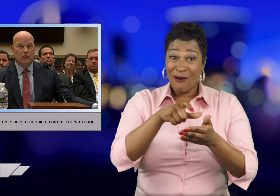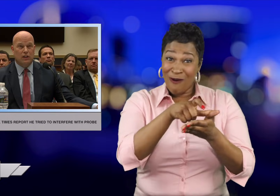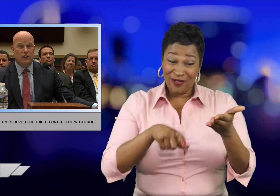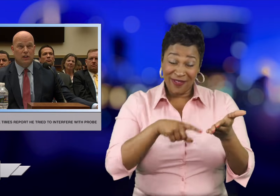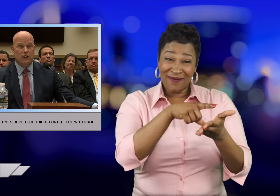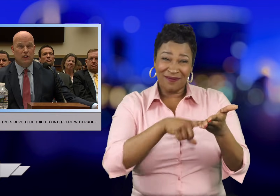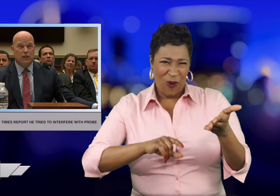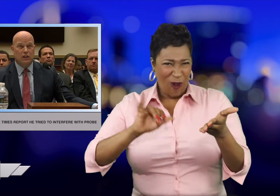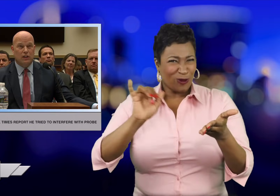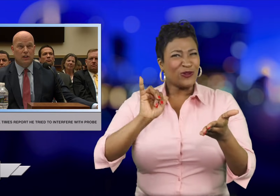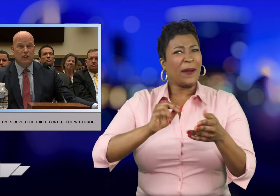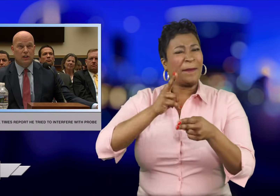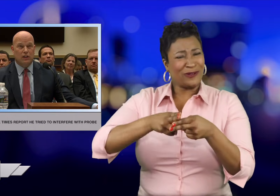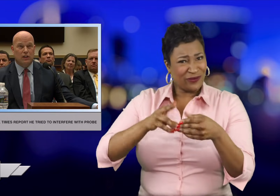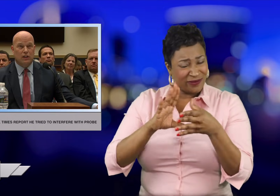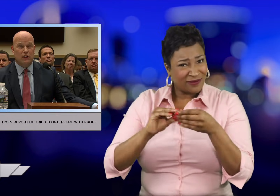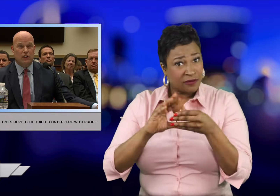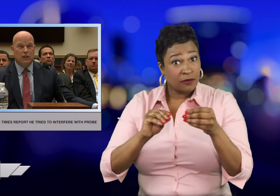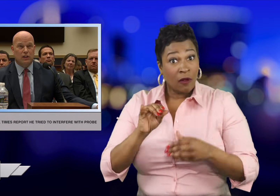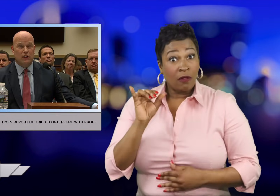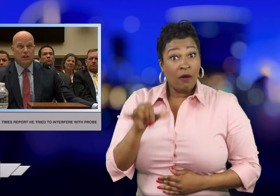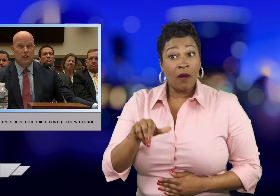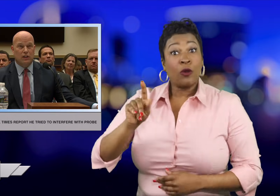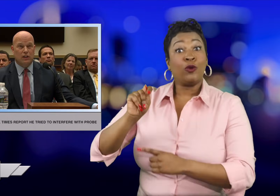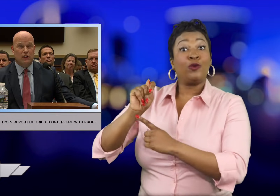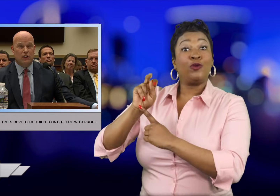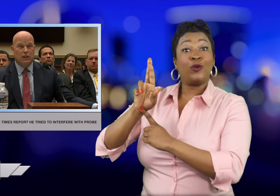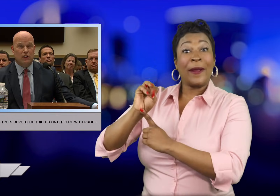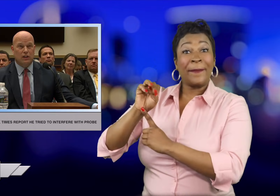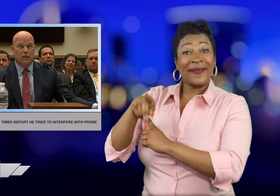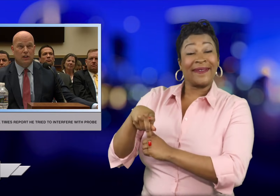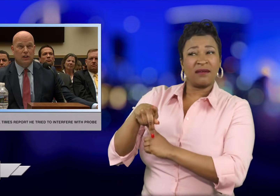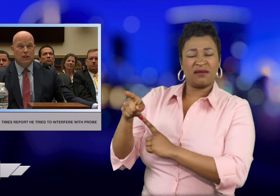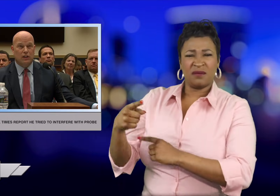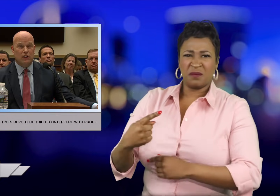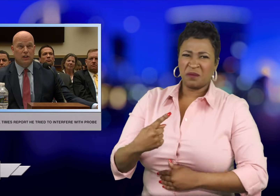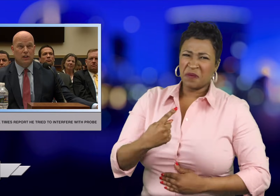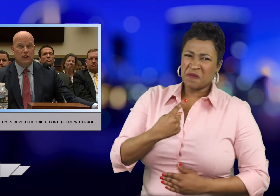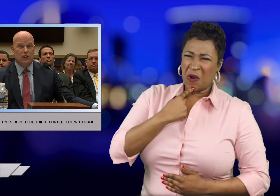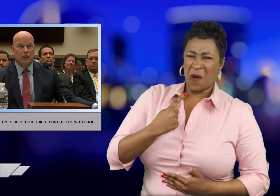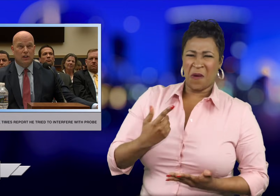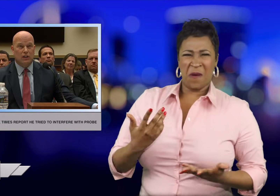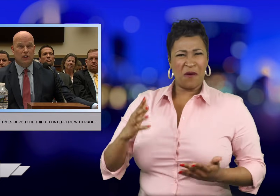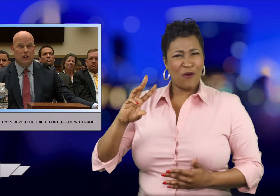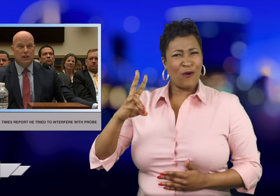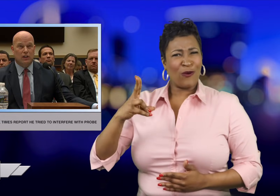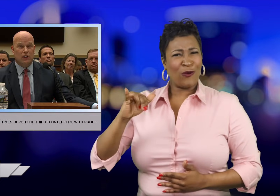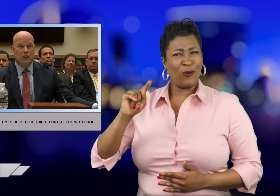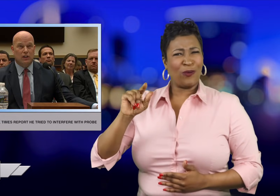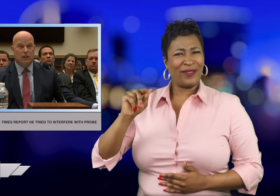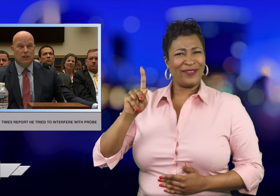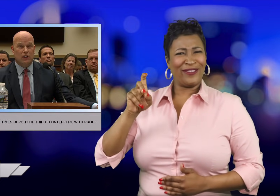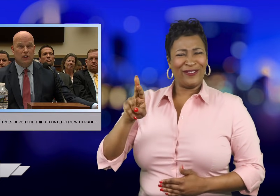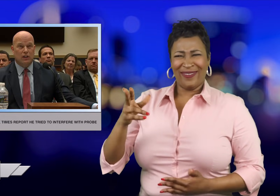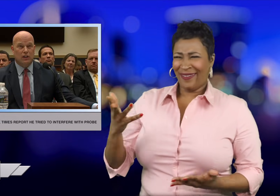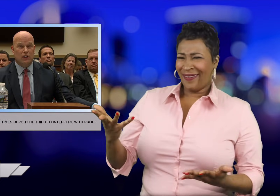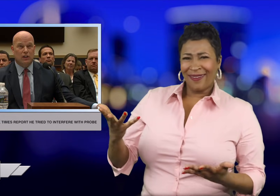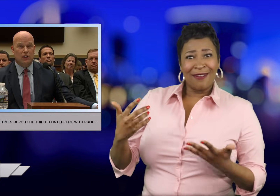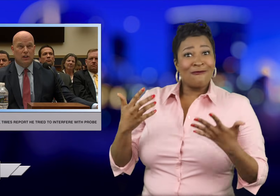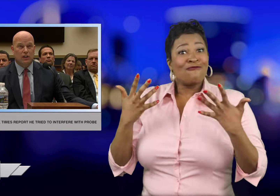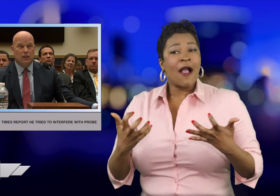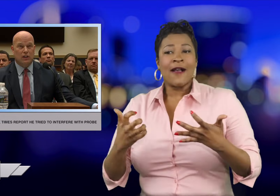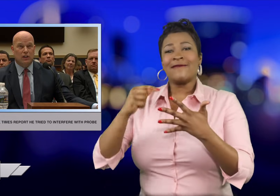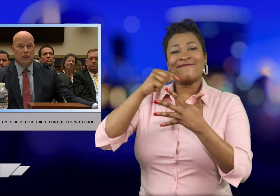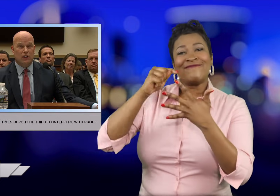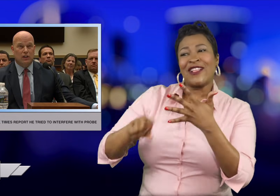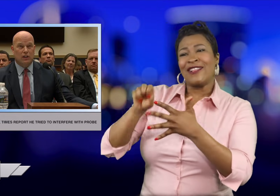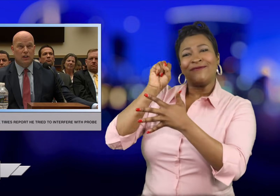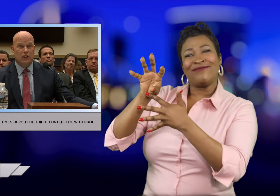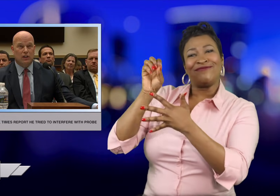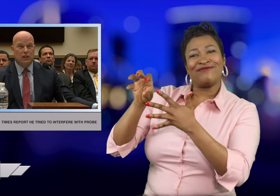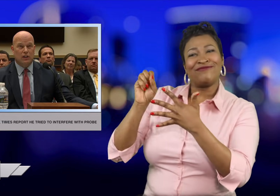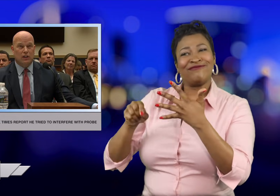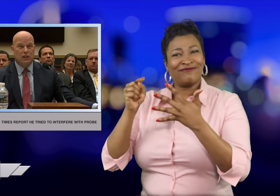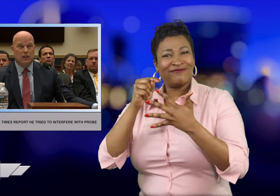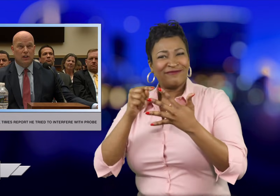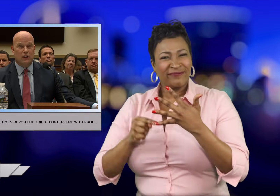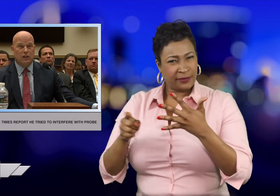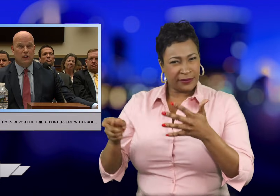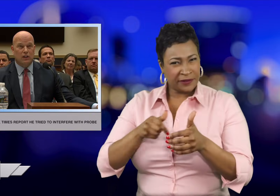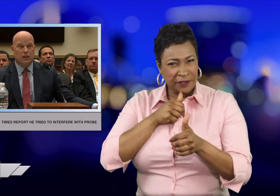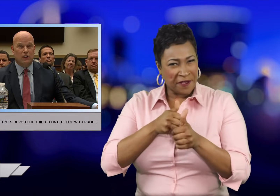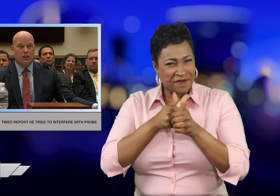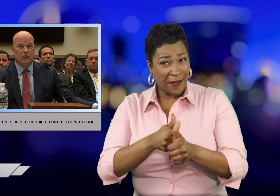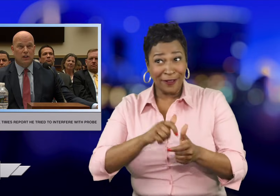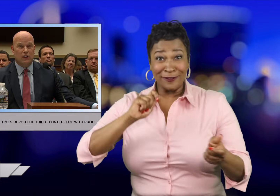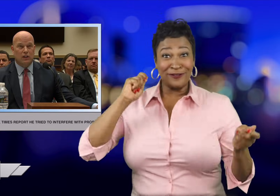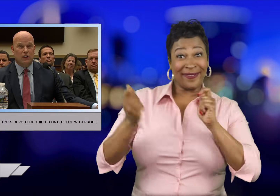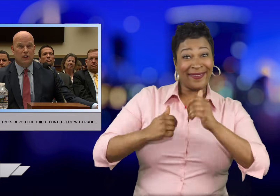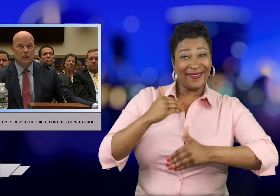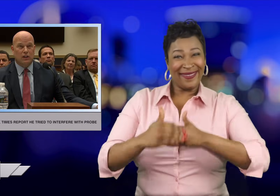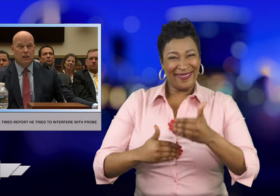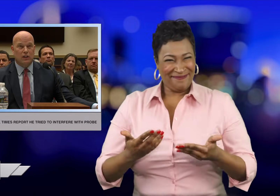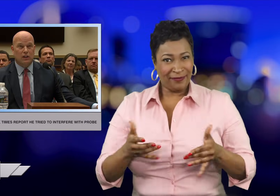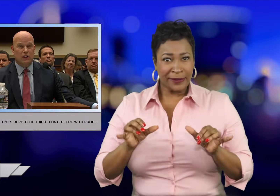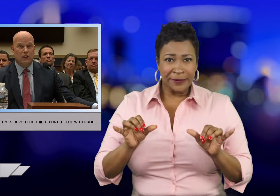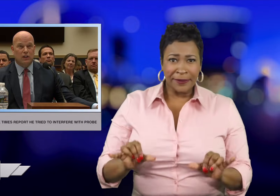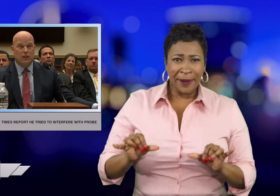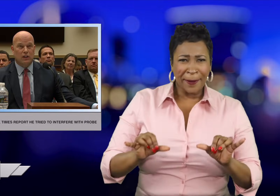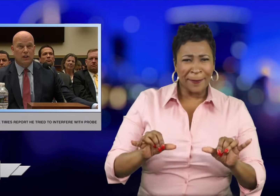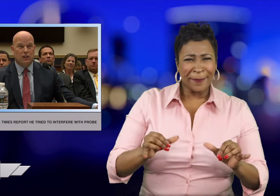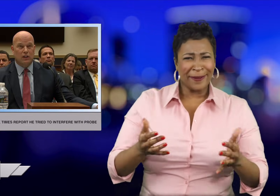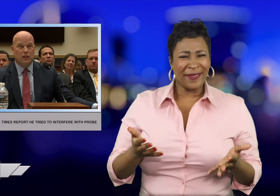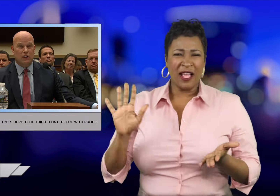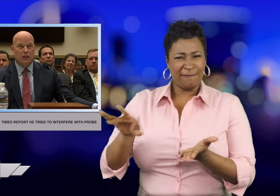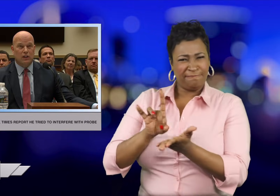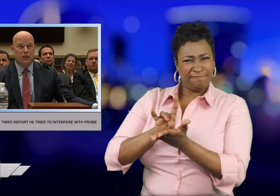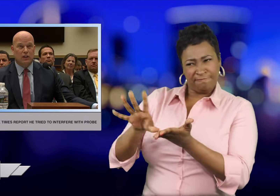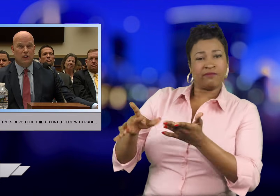The Times added that Trump soured on Whitaker after his inability to make the change and